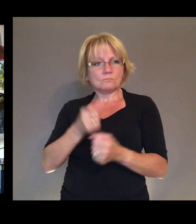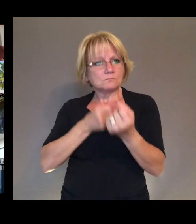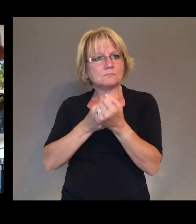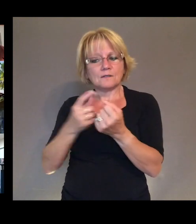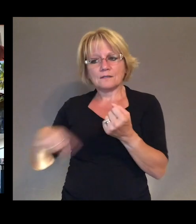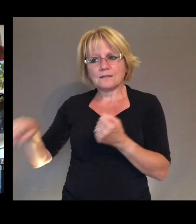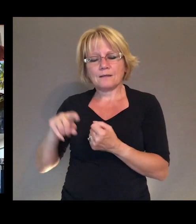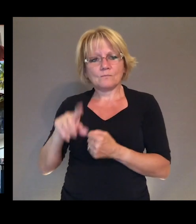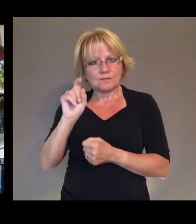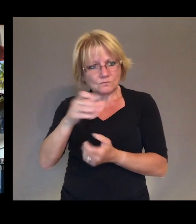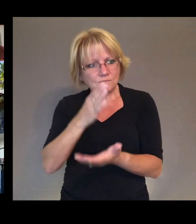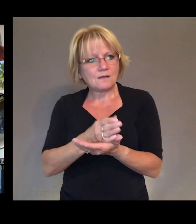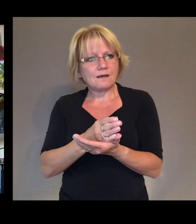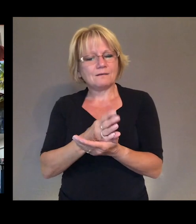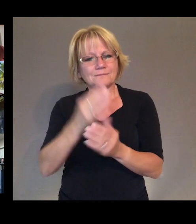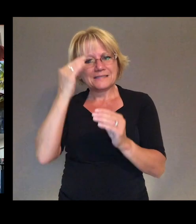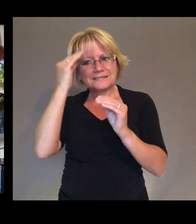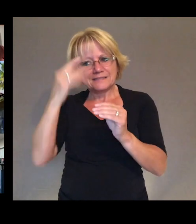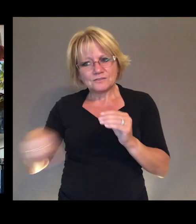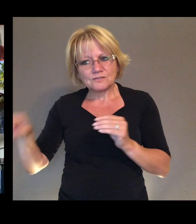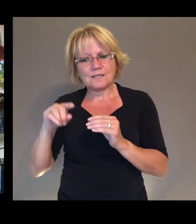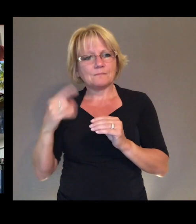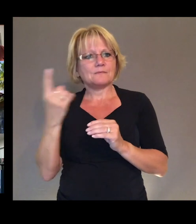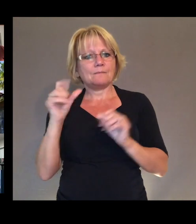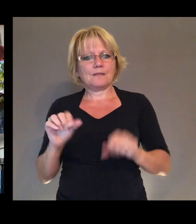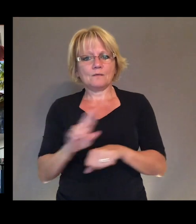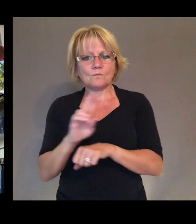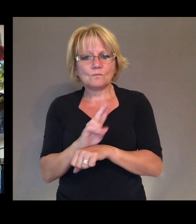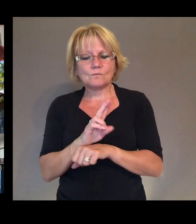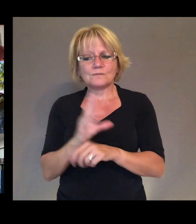Let's teach them something that they can use. Let's teach them something... Instead of teaching to a test,